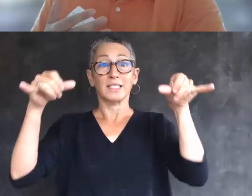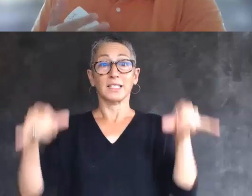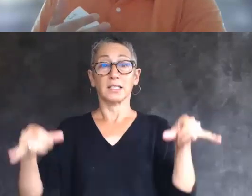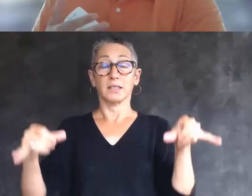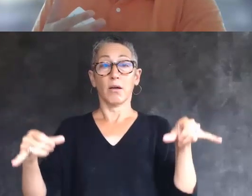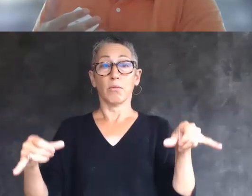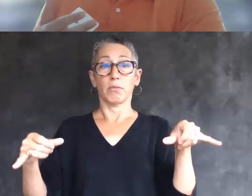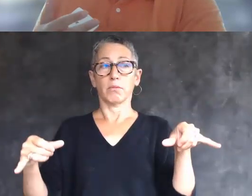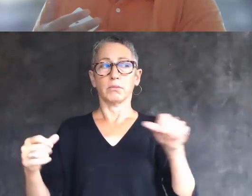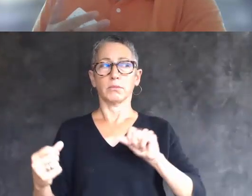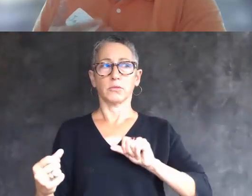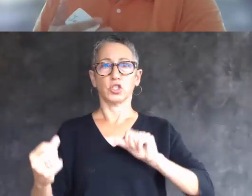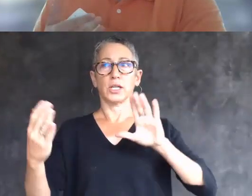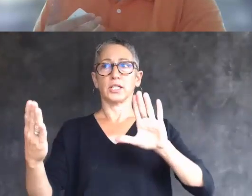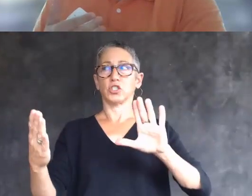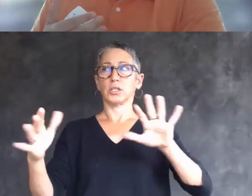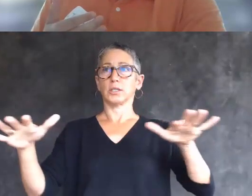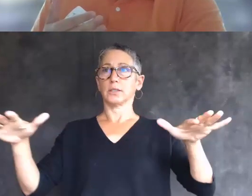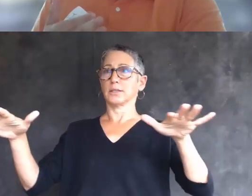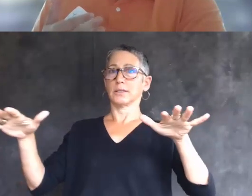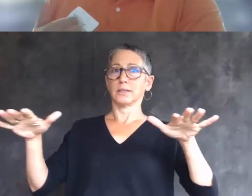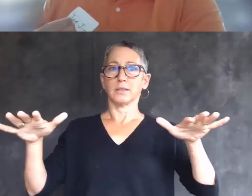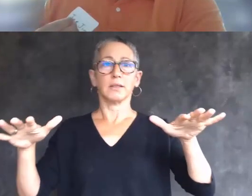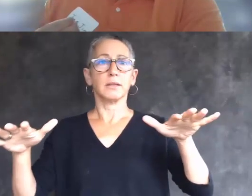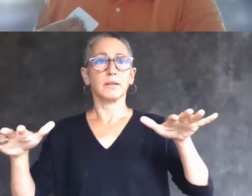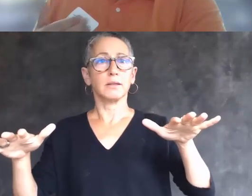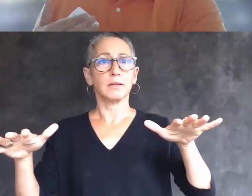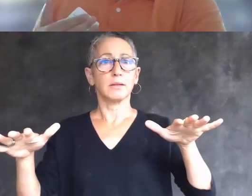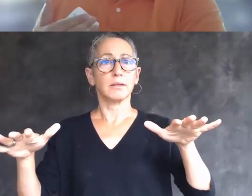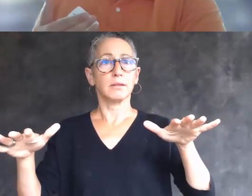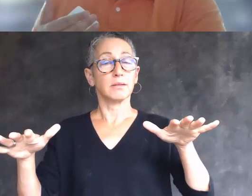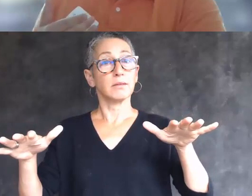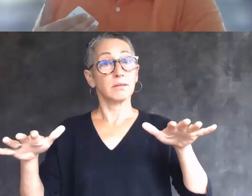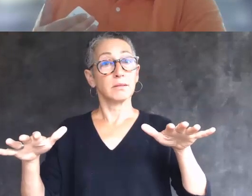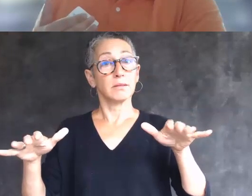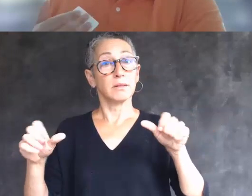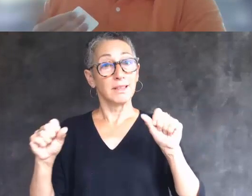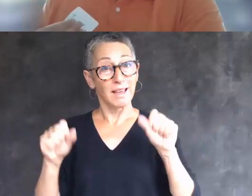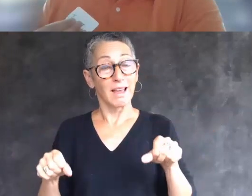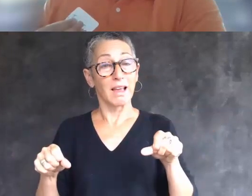has and can and has caused disabilities or is harmful